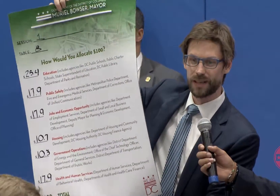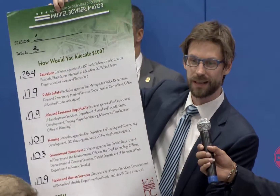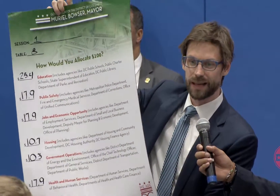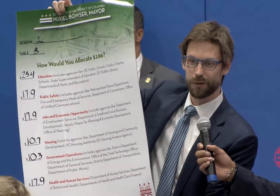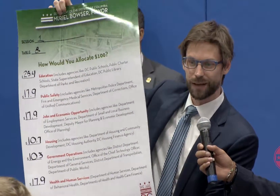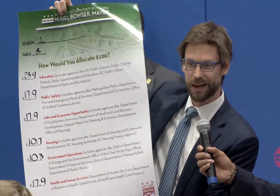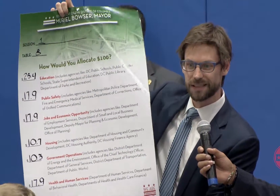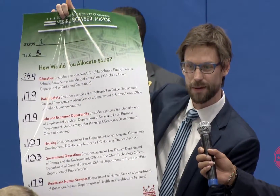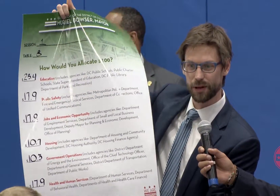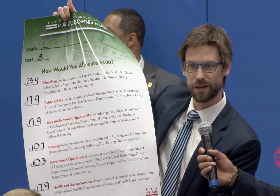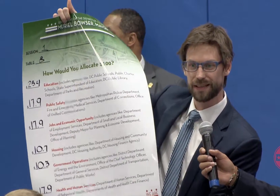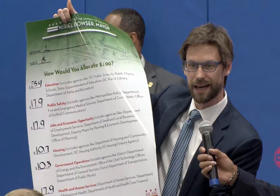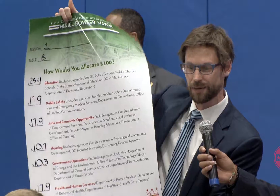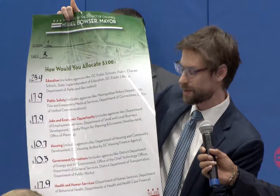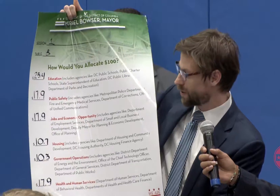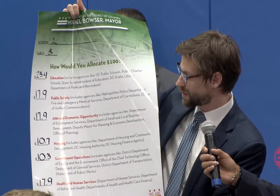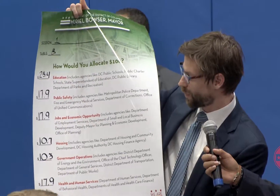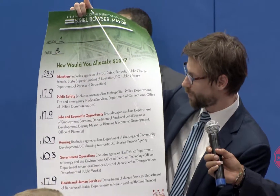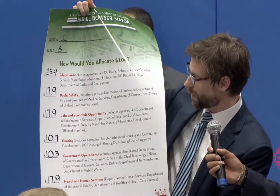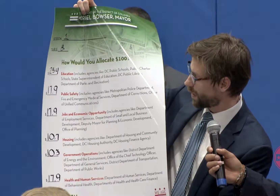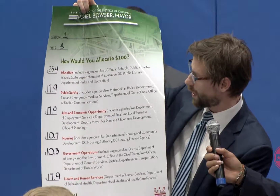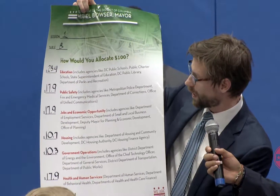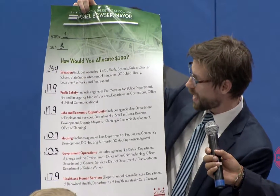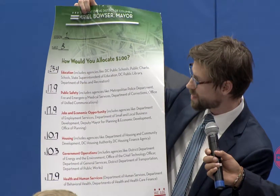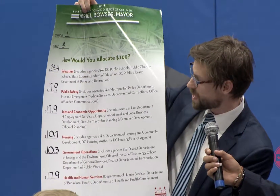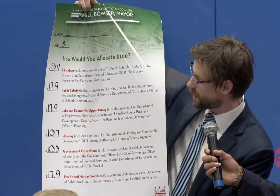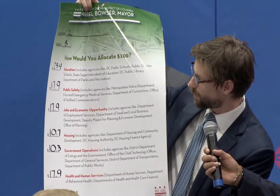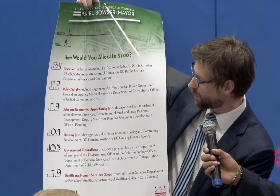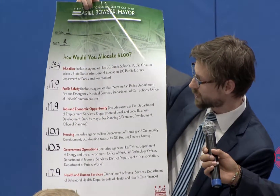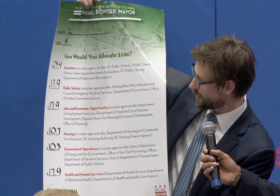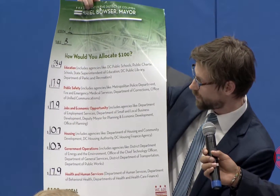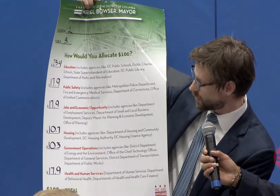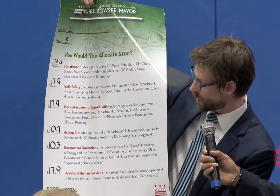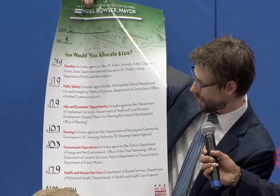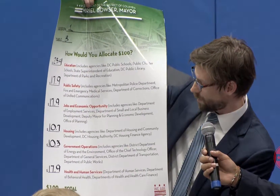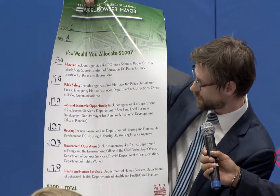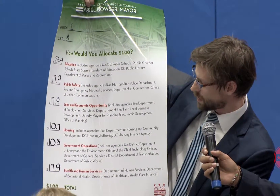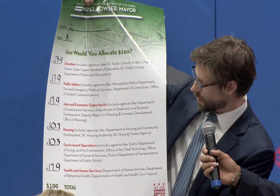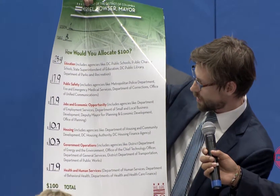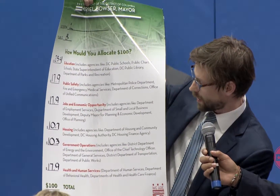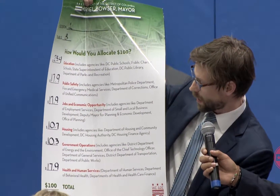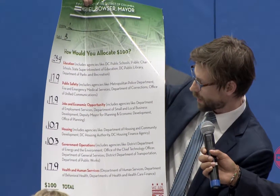SO WE THOUGHT THAT OUR TABLE AGREED THAT WAS THE MOST IMPORTANT ONE AND THEN PUBLIC SAFETY, JOBS, ECONOMIC